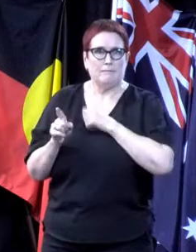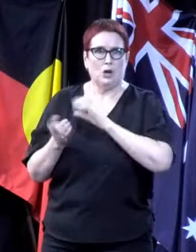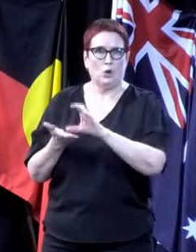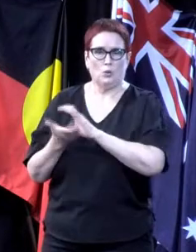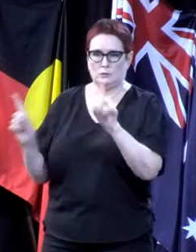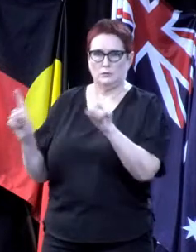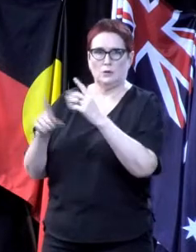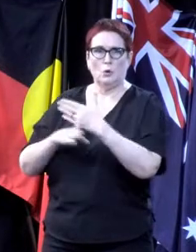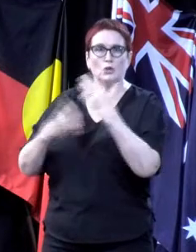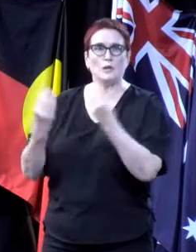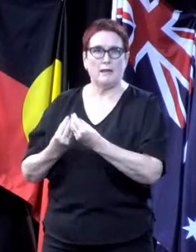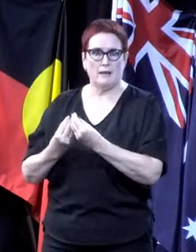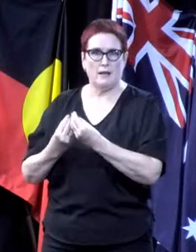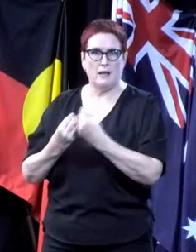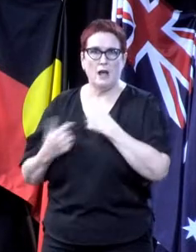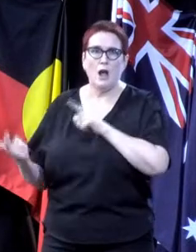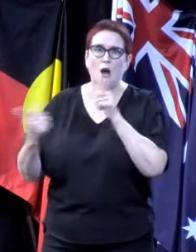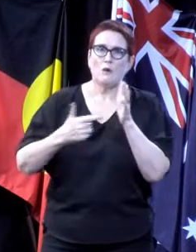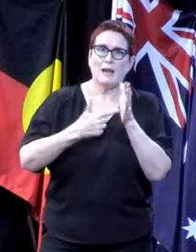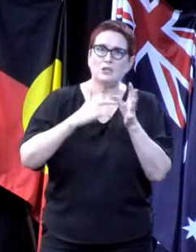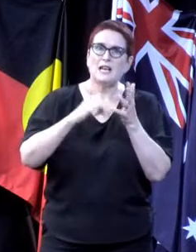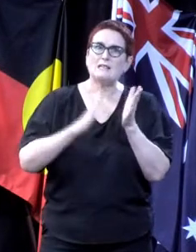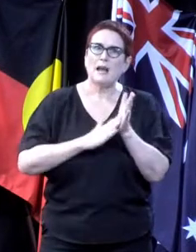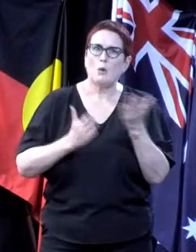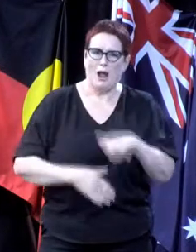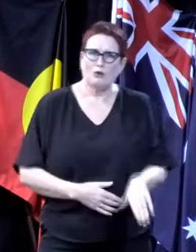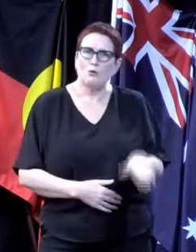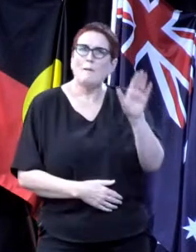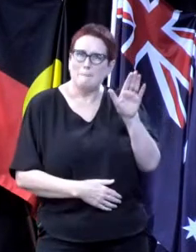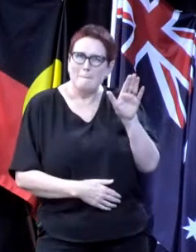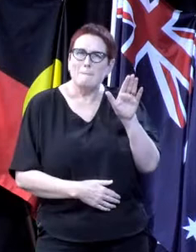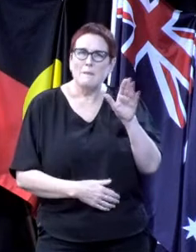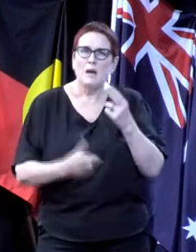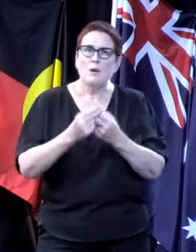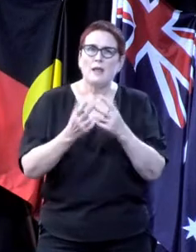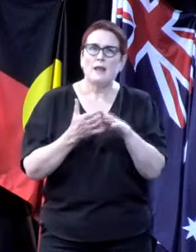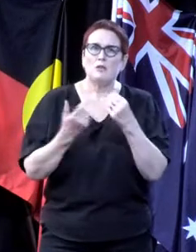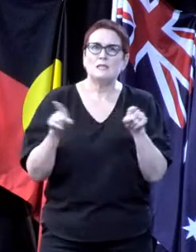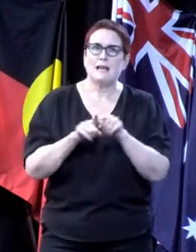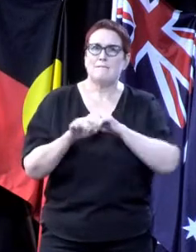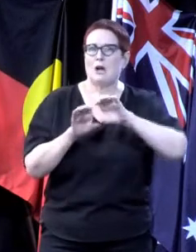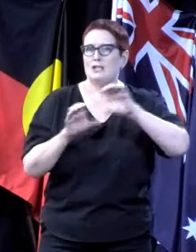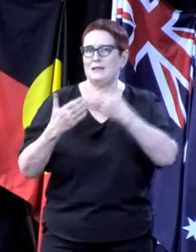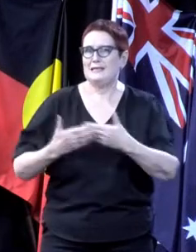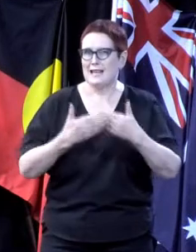So, I actually returned to Tasmania, my home state, to do that with another student that was in the same degree as me. OK.